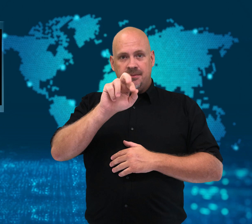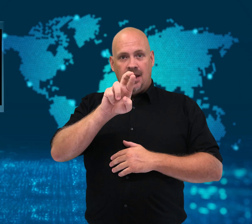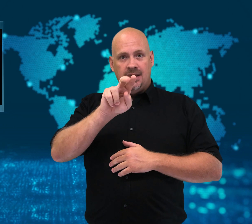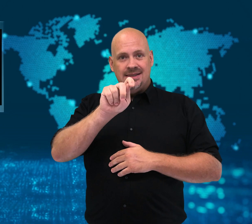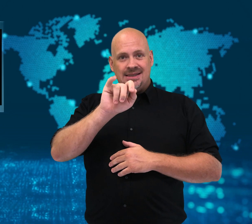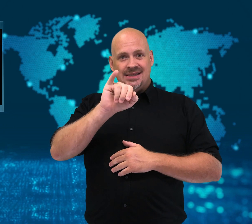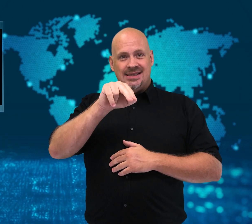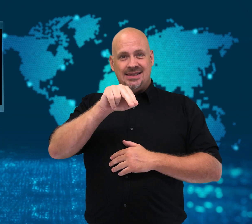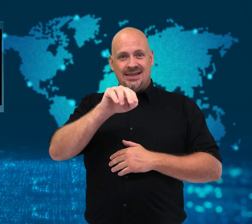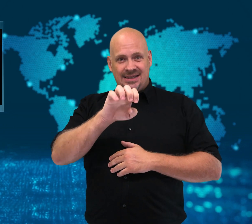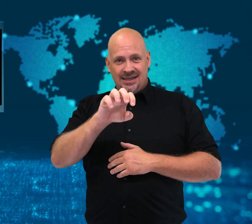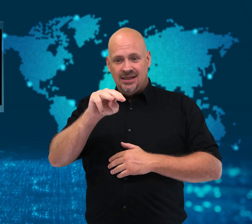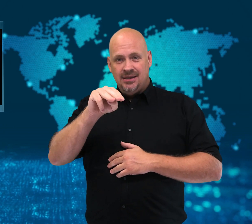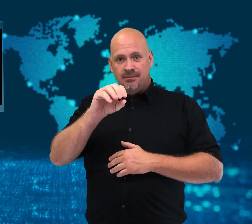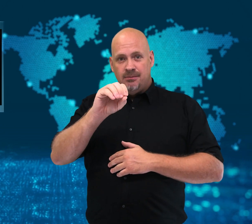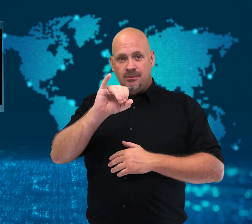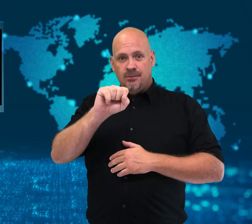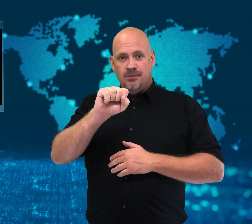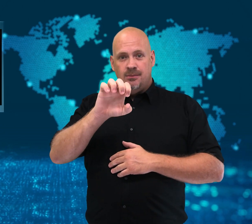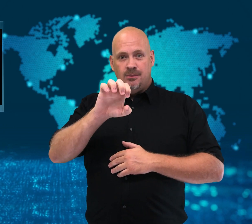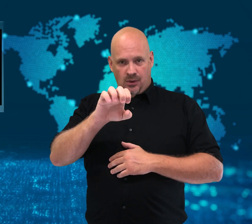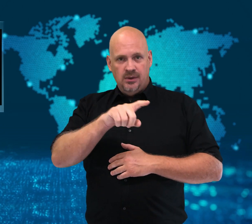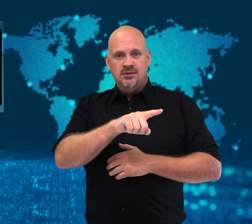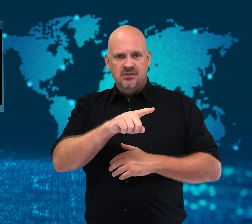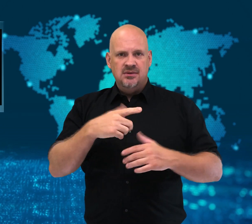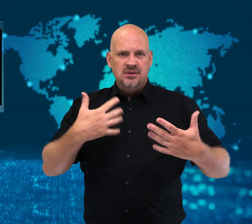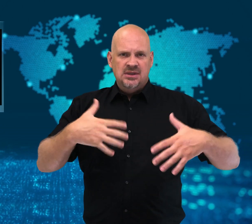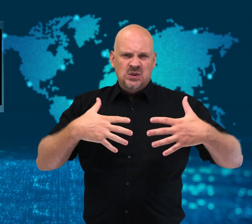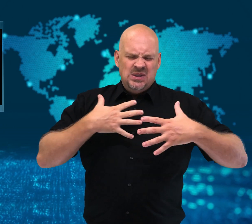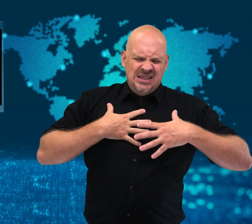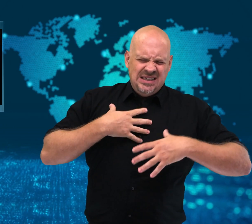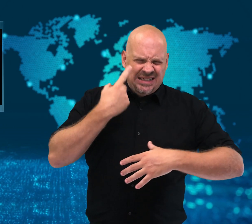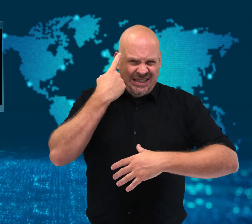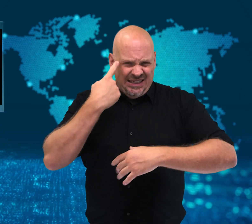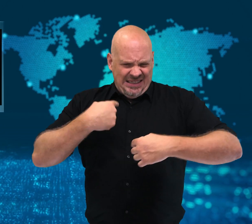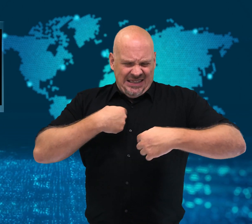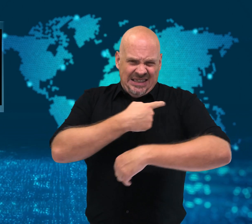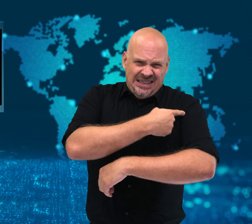She was flown to the US for treatment.